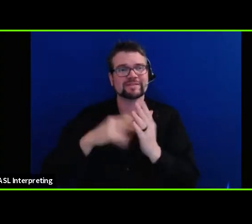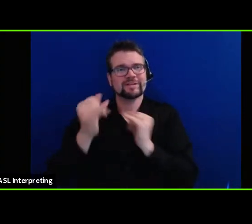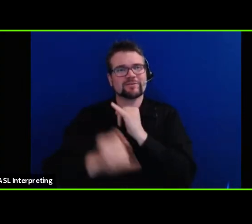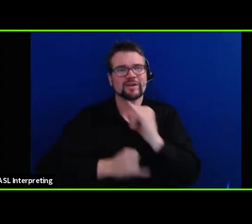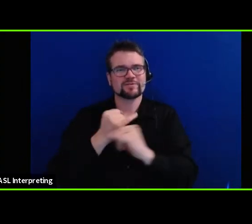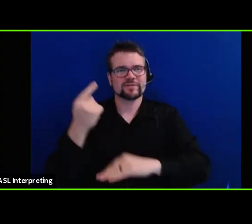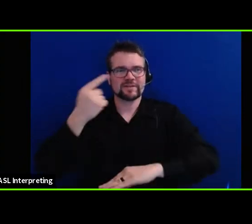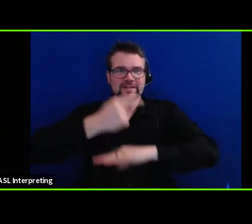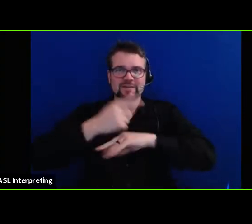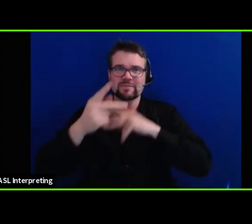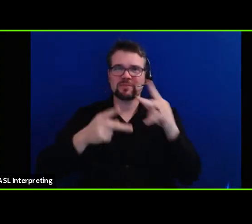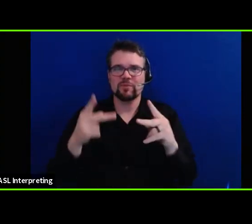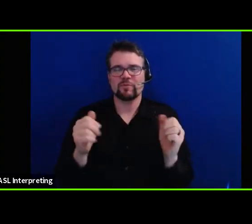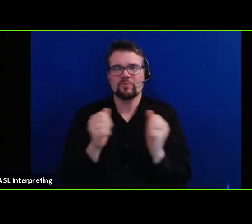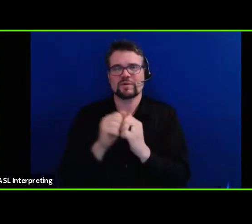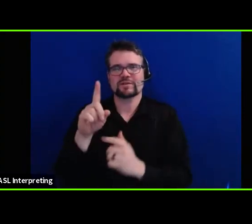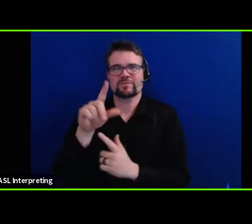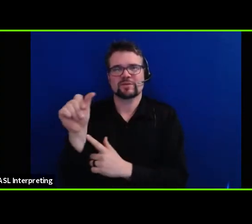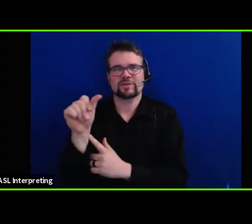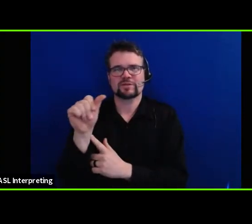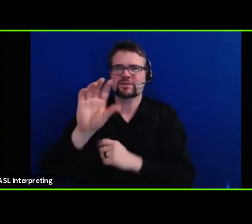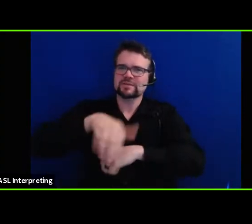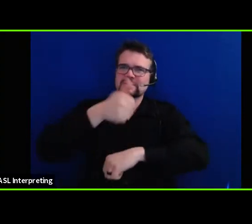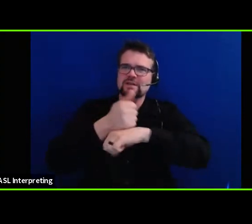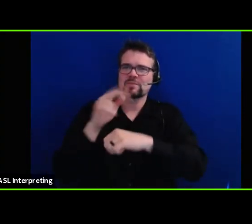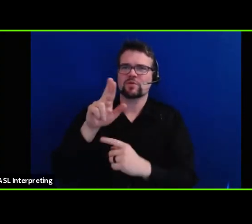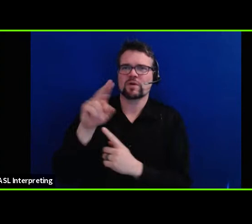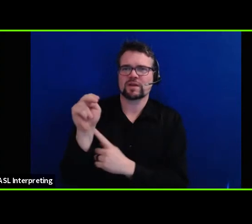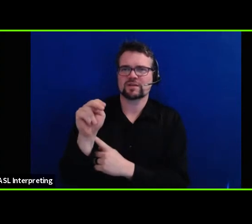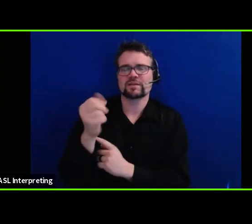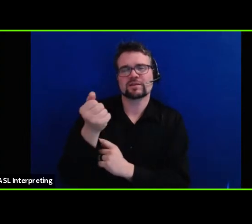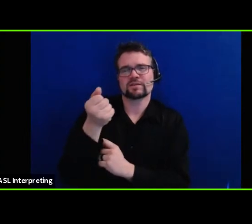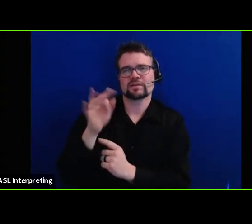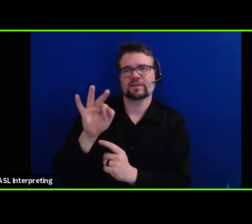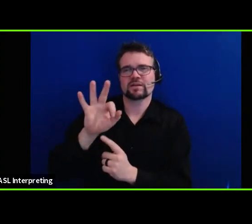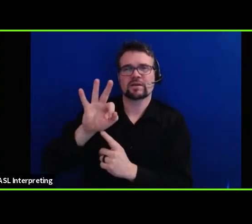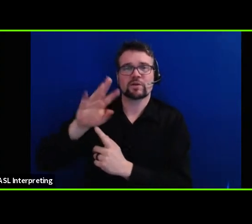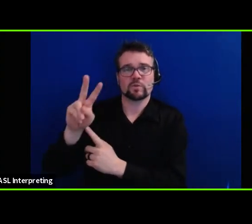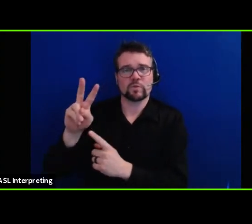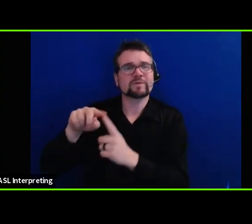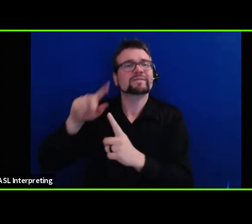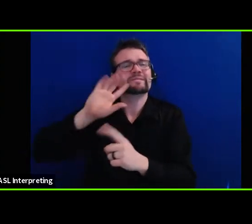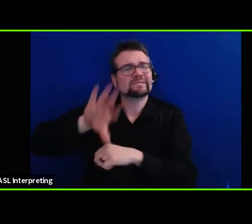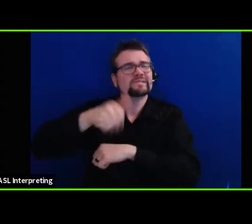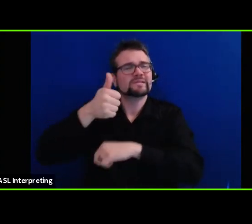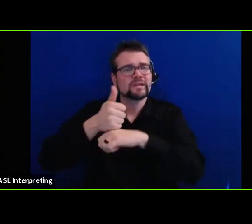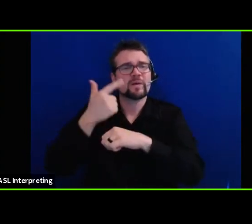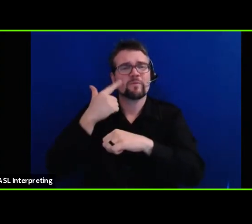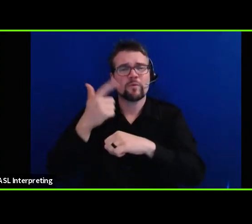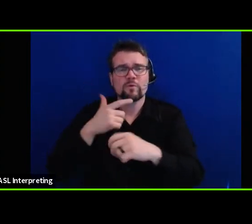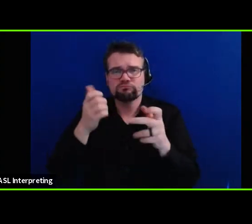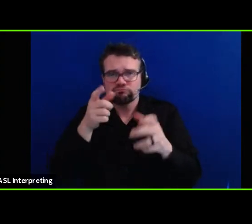THE UNITED NATIONS IN 1992. IT IS A DAY INTENDED TO PROMOTE A BETTER UNDERSTANDING OF DISABILITY.